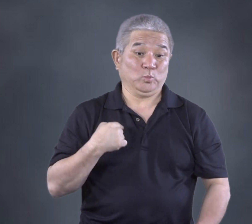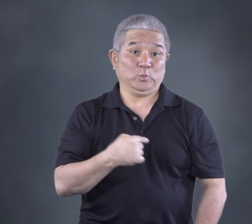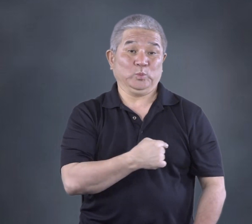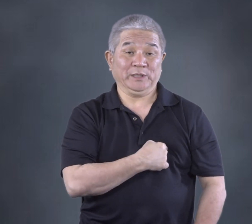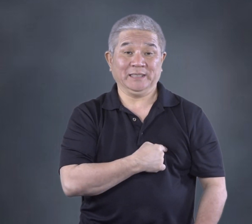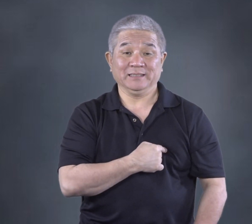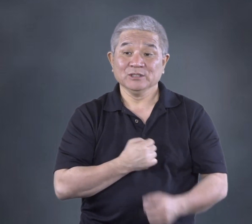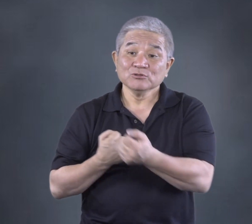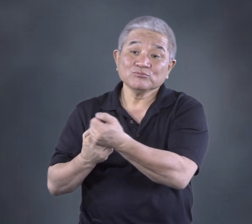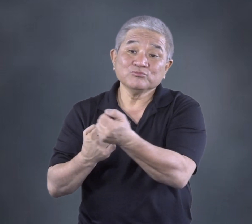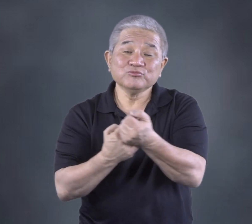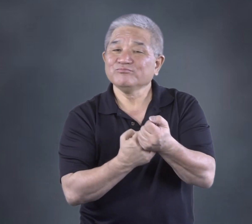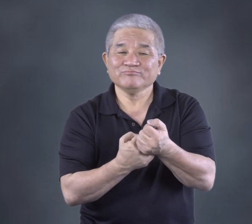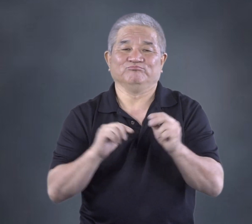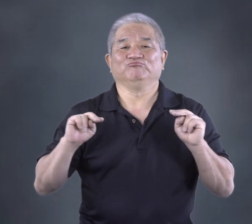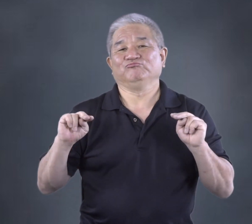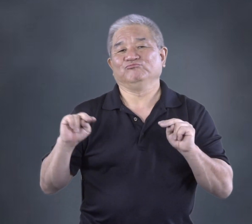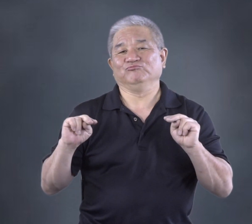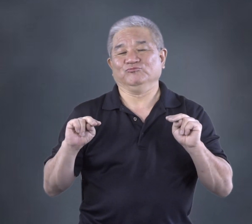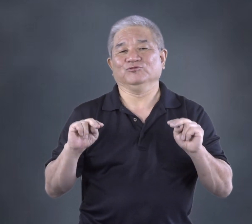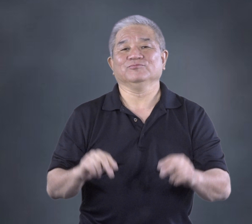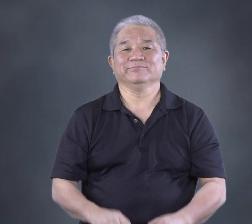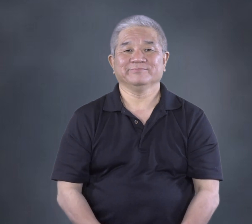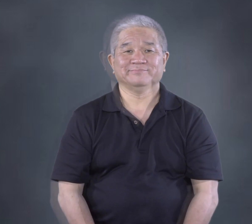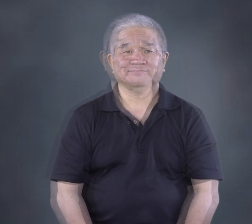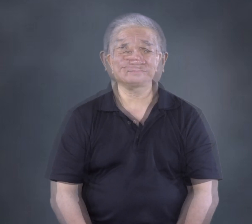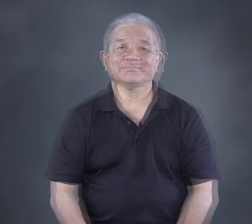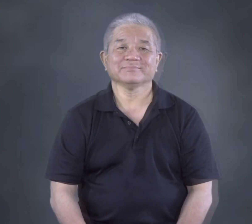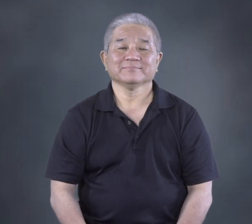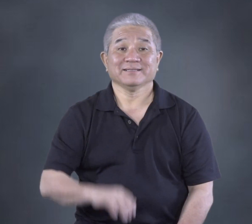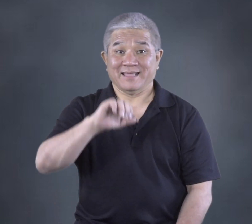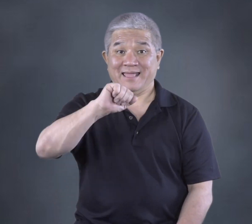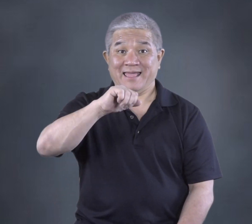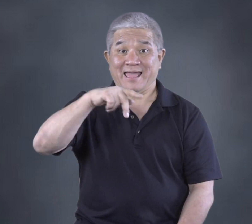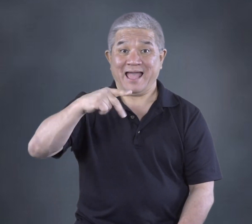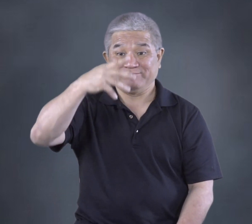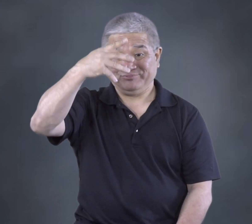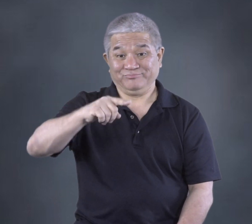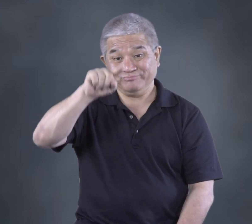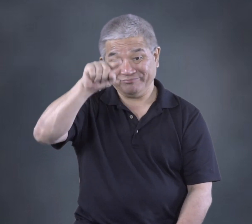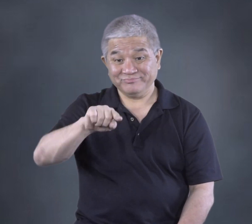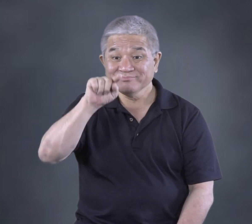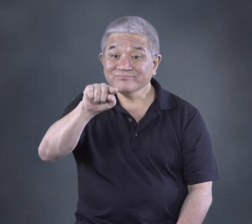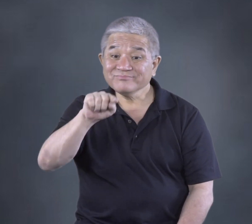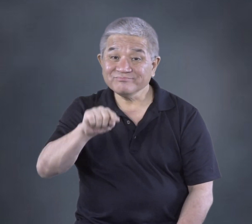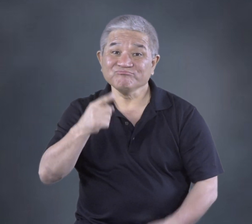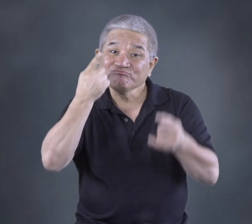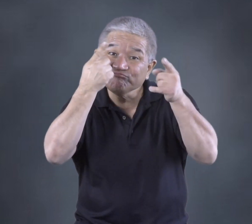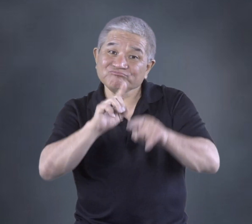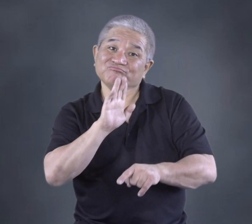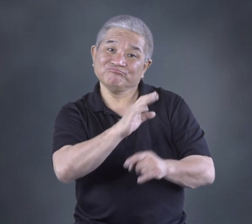While we do not endorse any specific tool or vendor, there are separate lists for